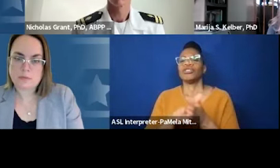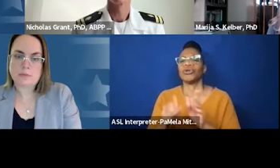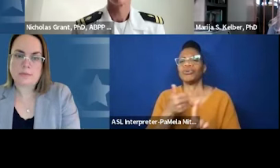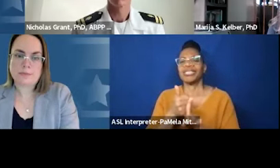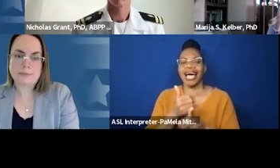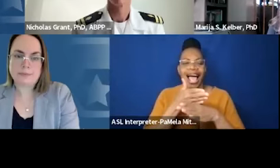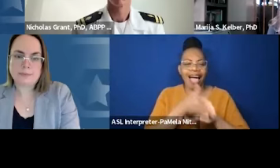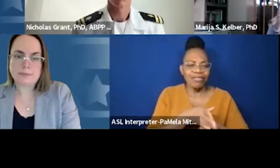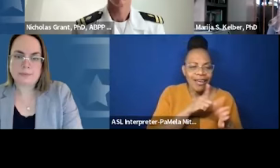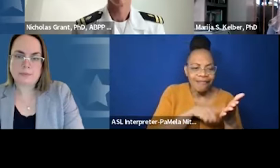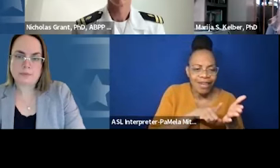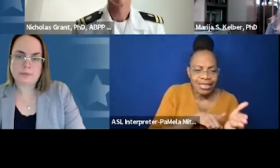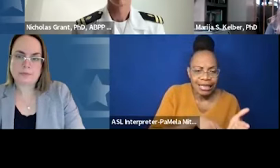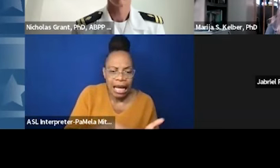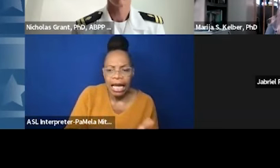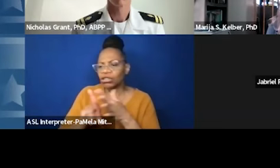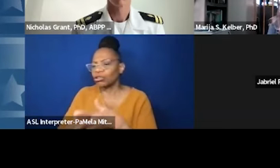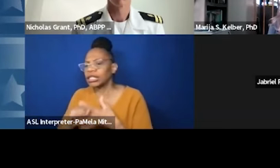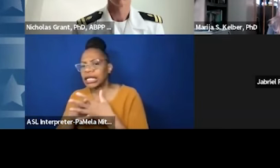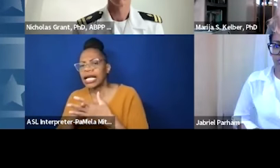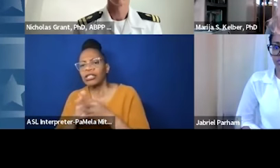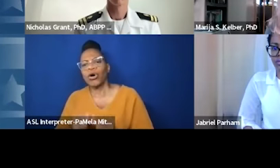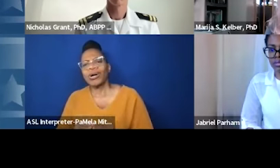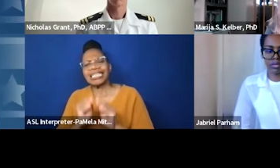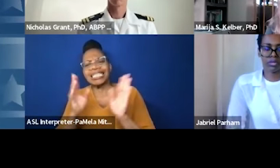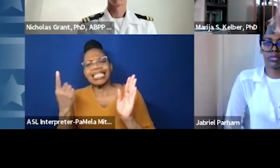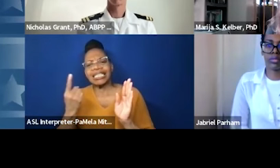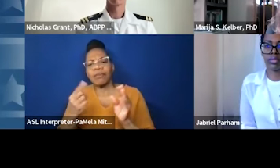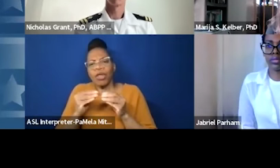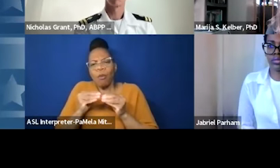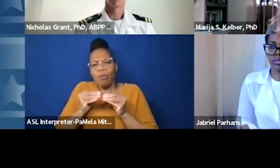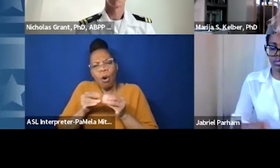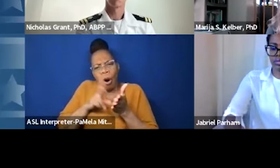So this is clearly something that more research is needed on